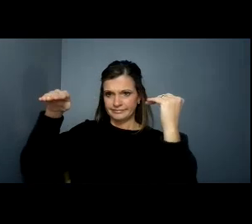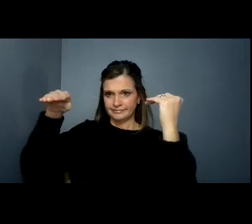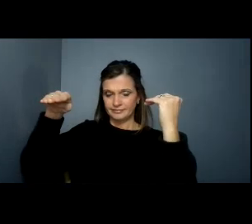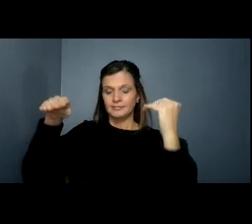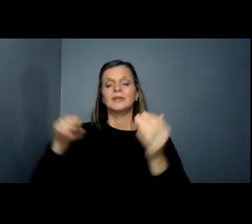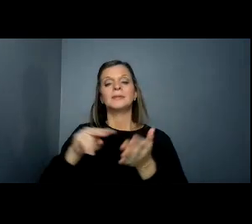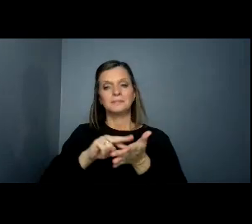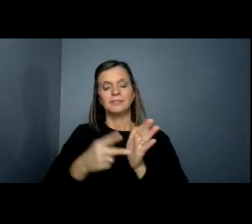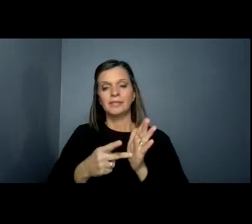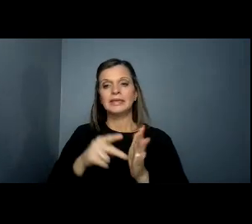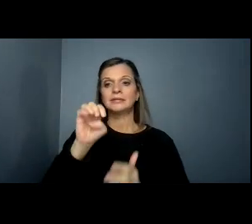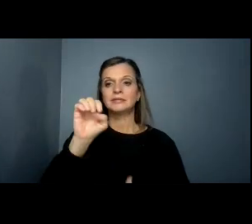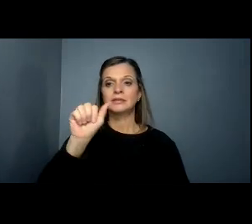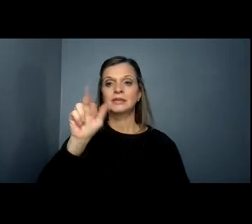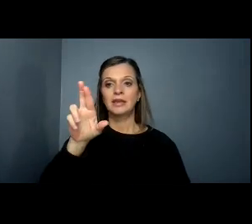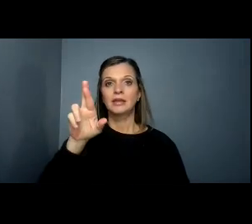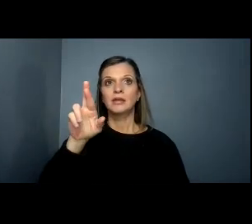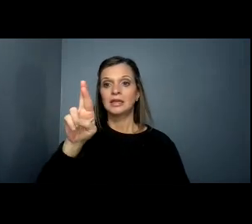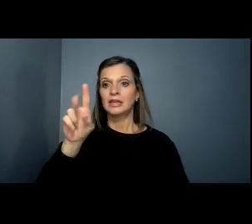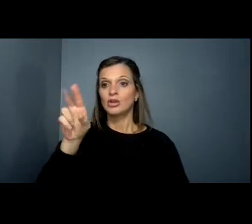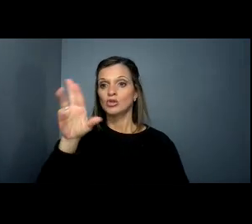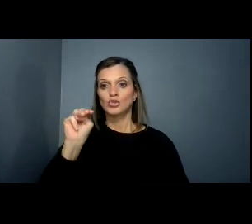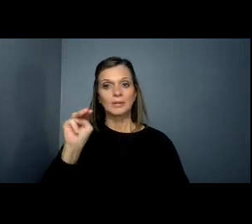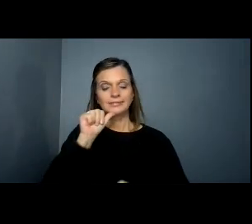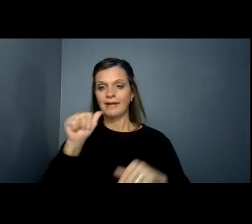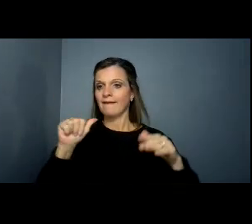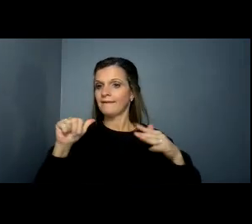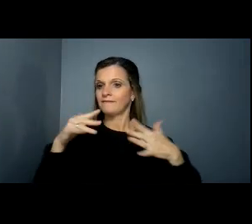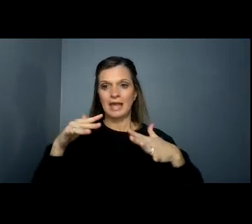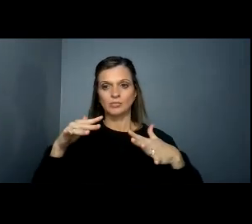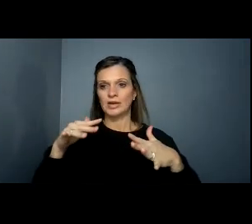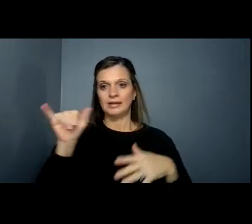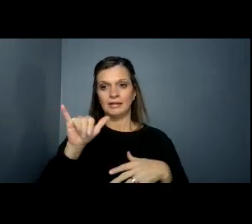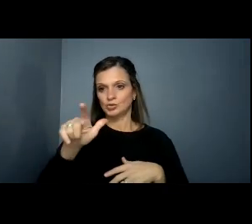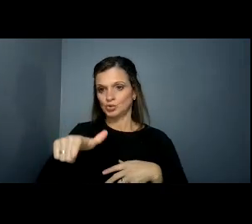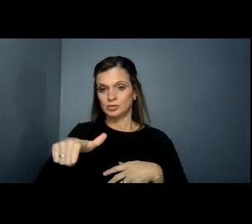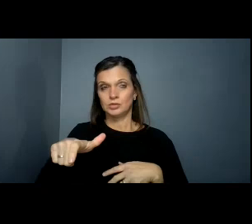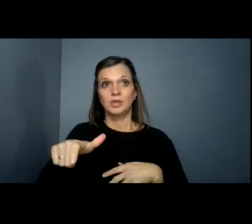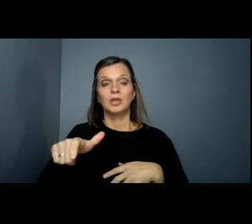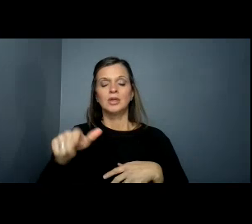And now I go down to my graph and I look at remember I said there's two ways to test well